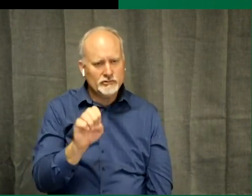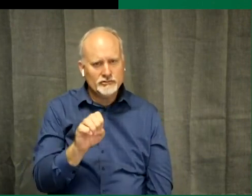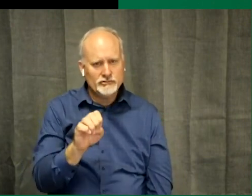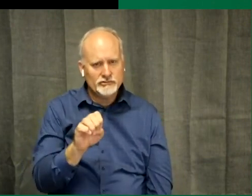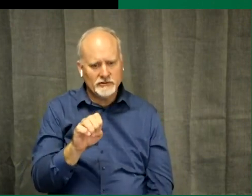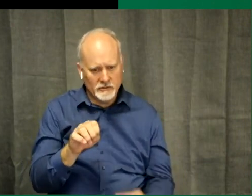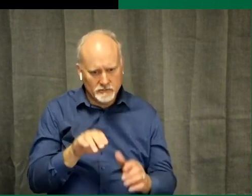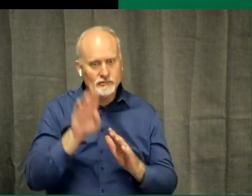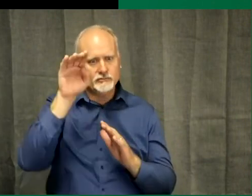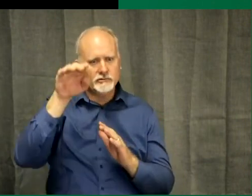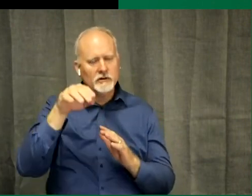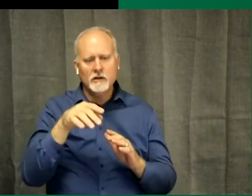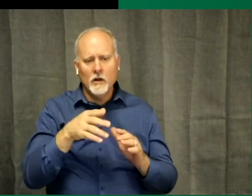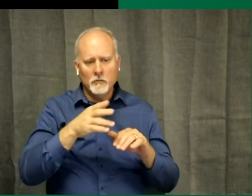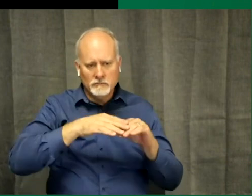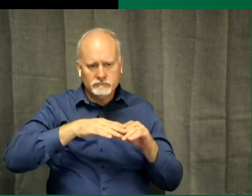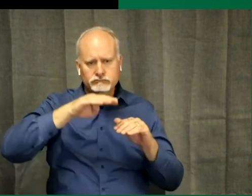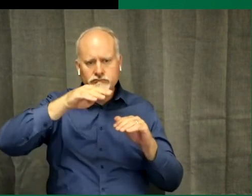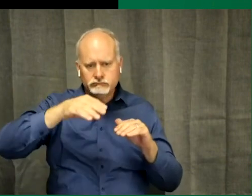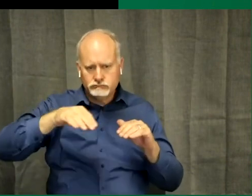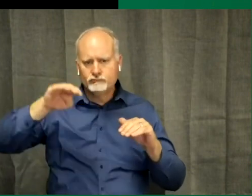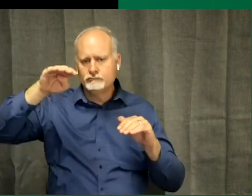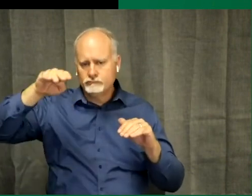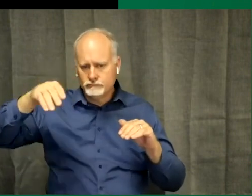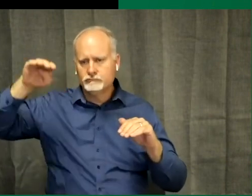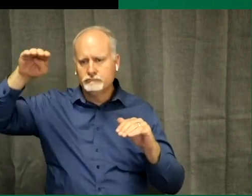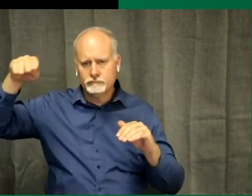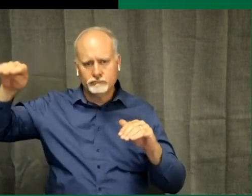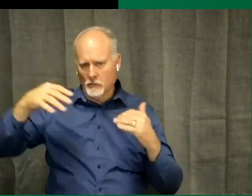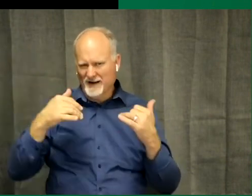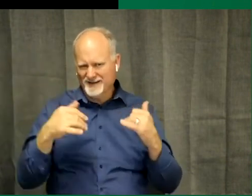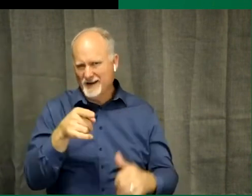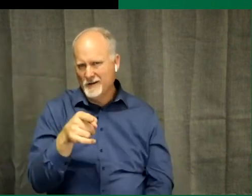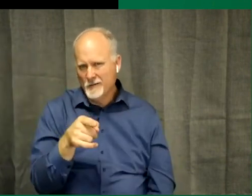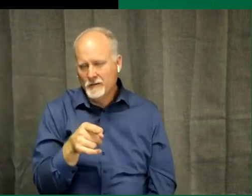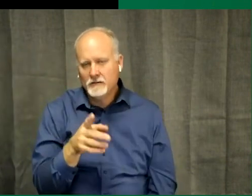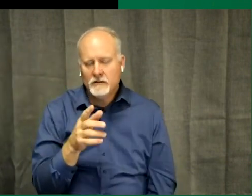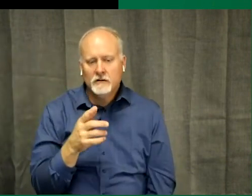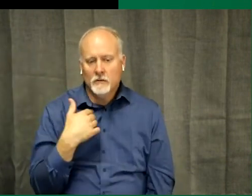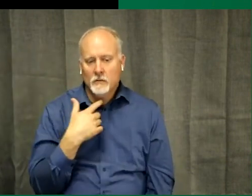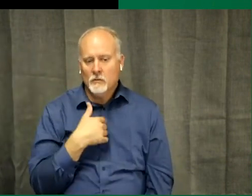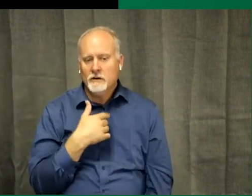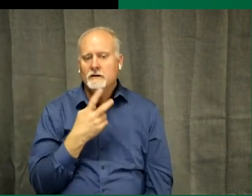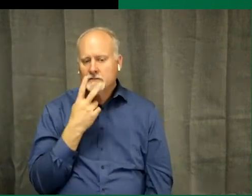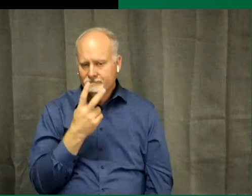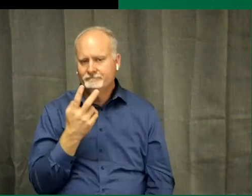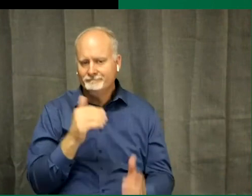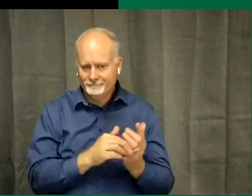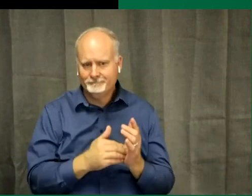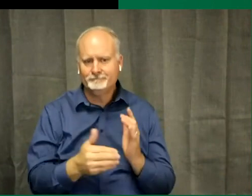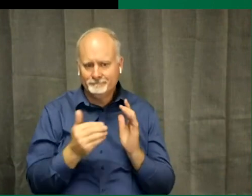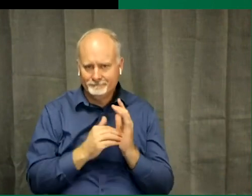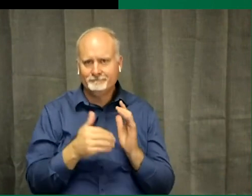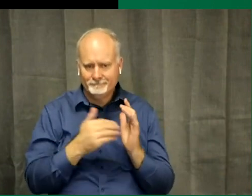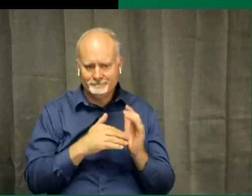a stair-step increase in cases and we are going through this over and over and over again one of